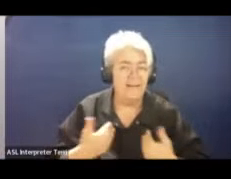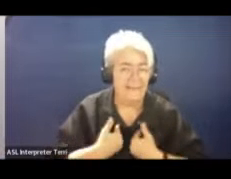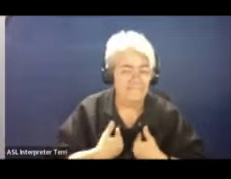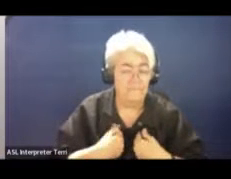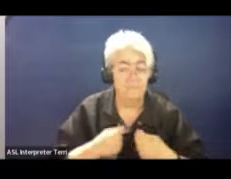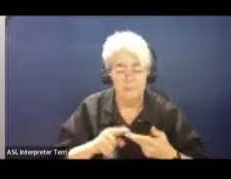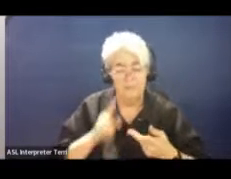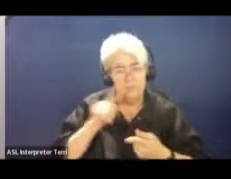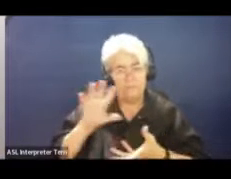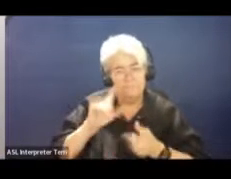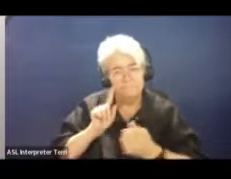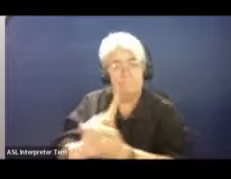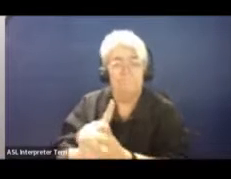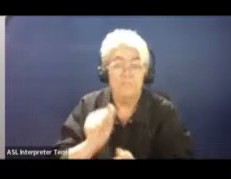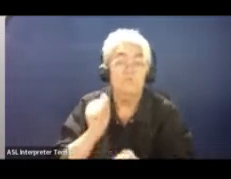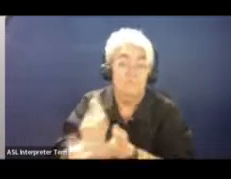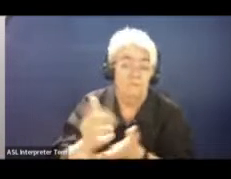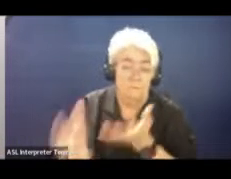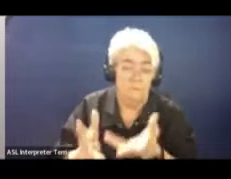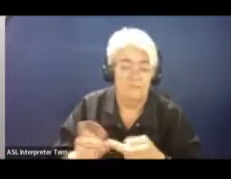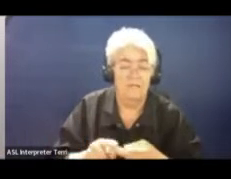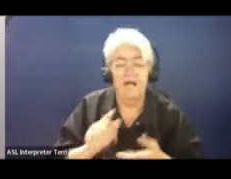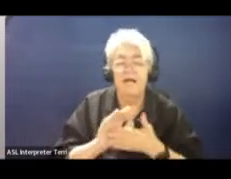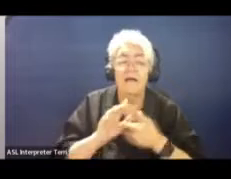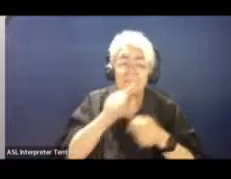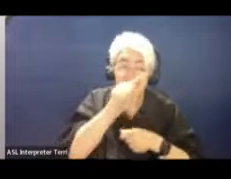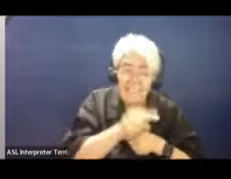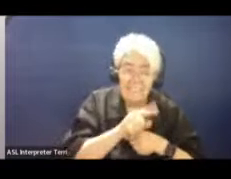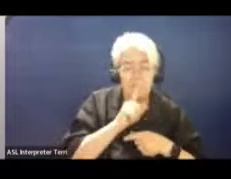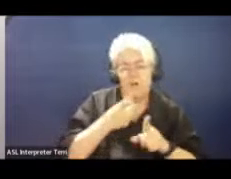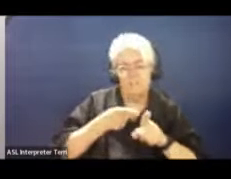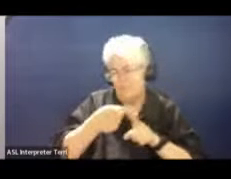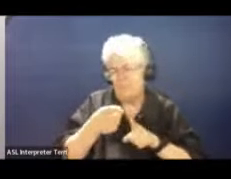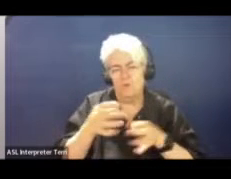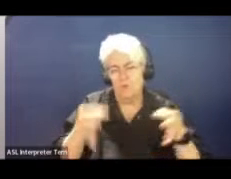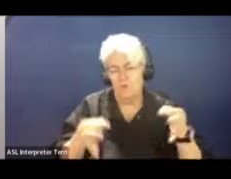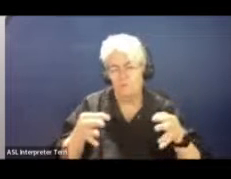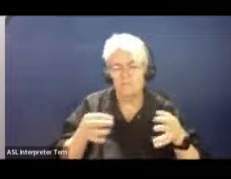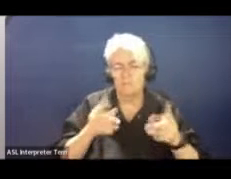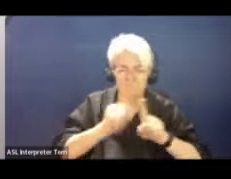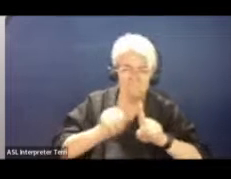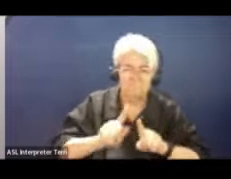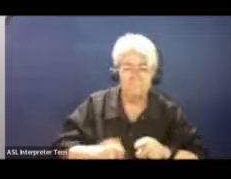community. Since all of these are specialty courts, there's regular check ins, some of them have required treatments that